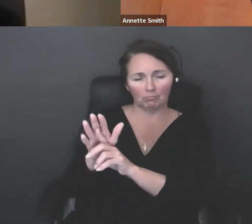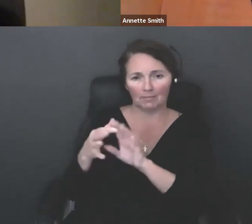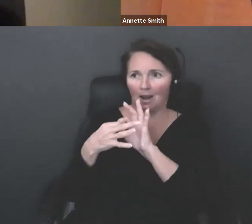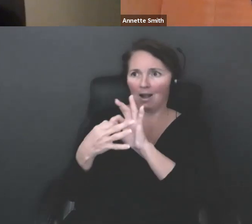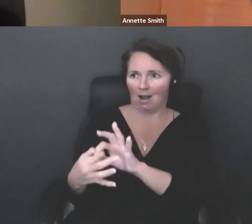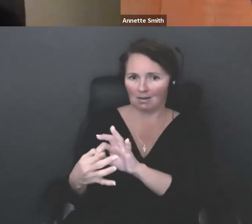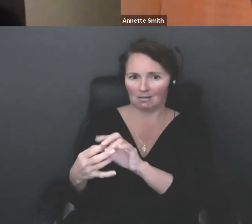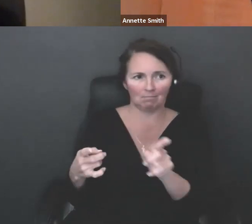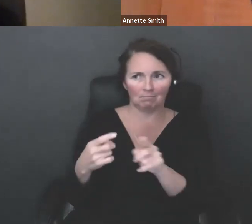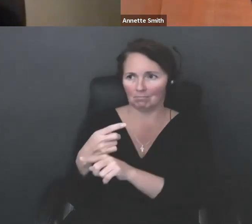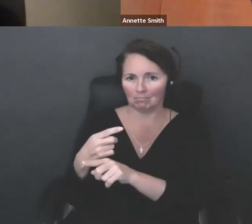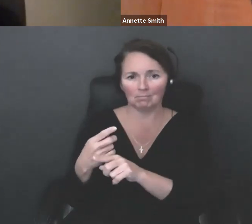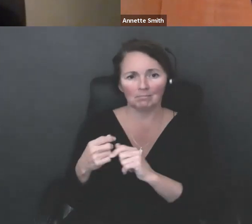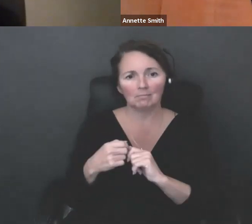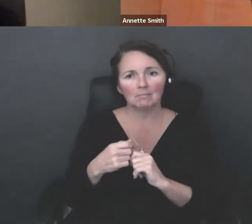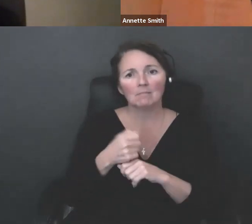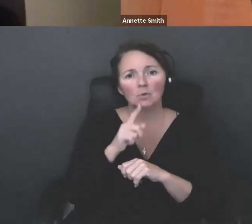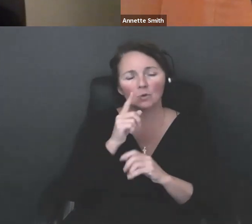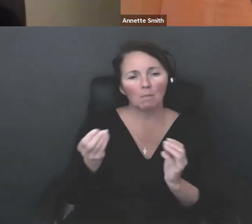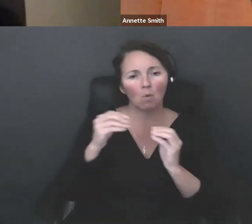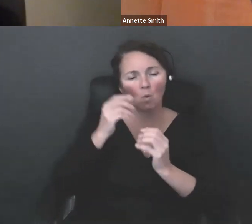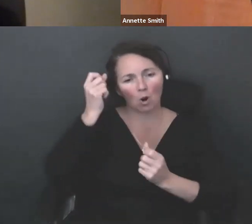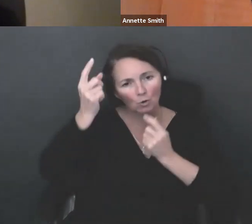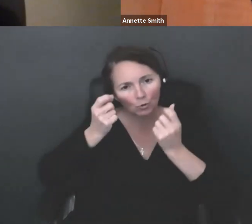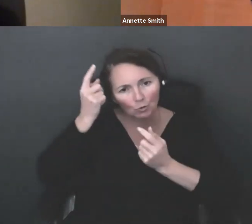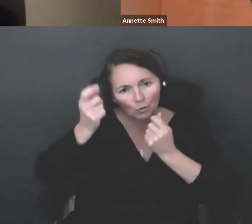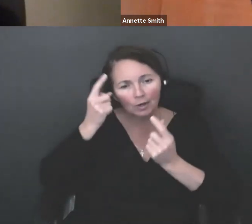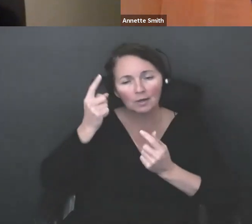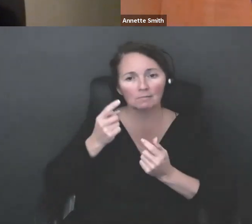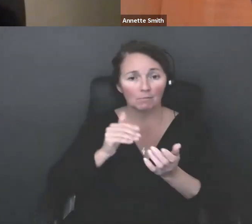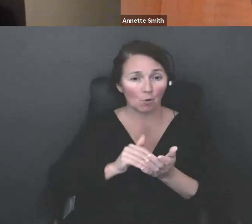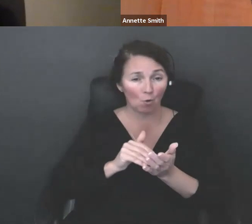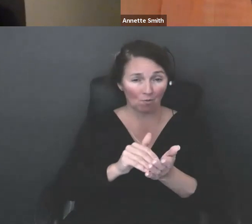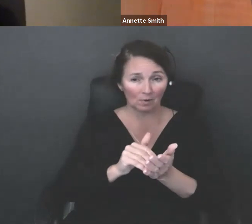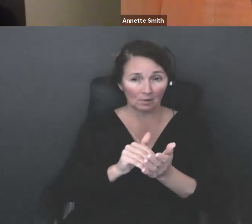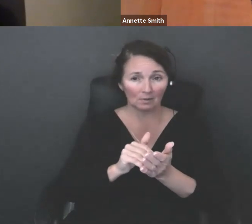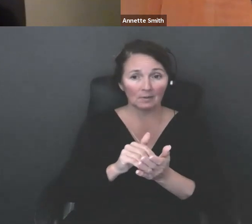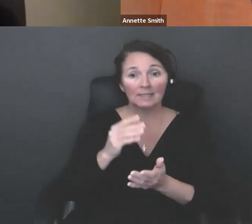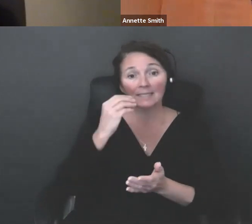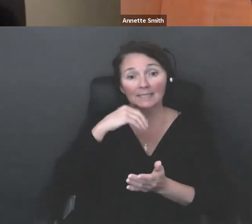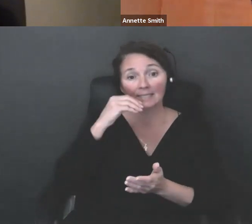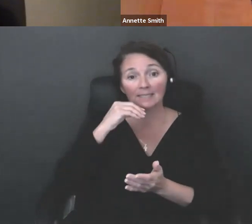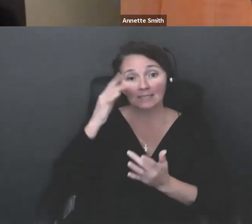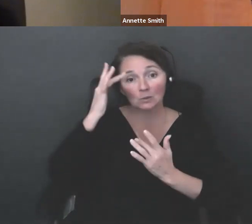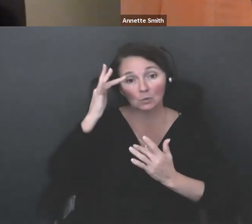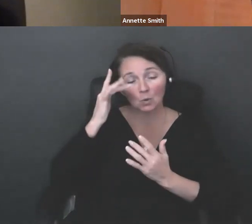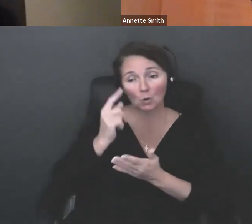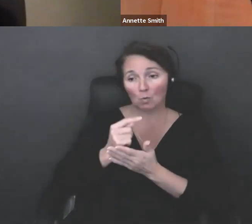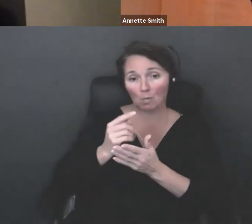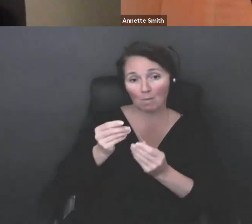But, yeah, I think there just needs to be more awareness about that connection. And more of an understanding, I think